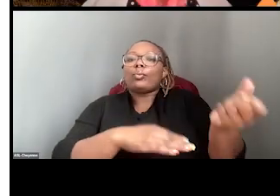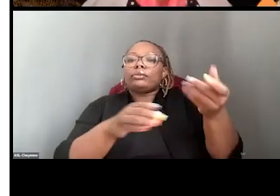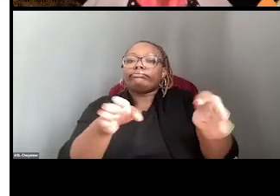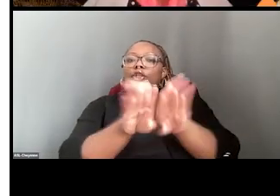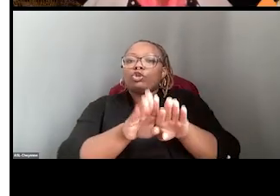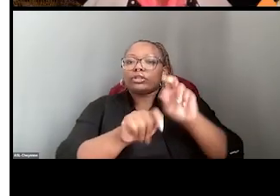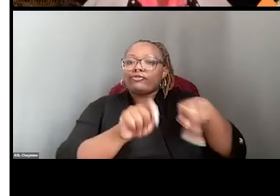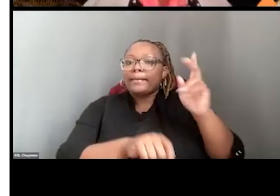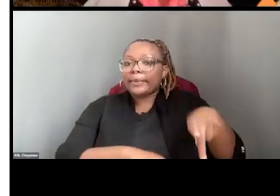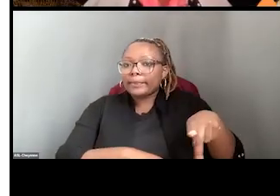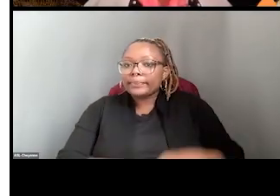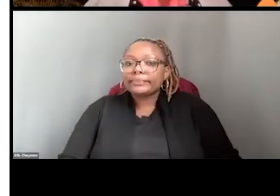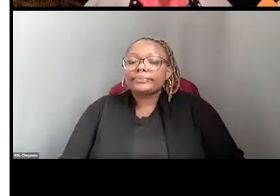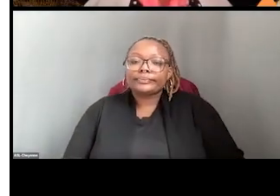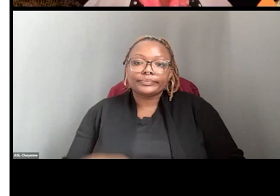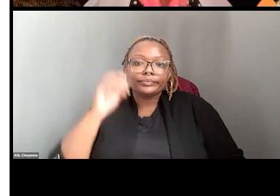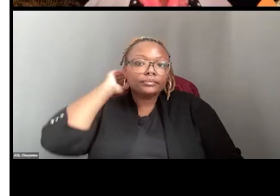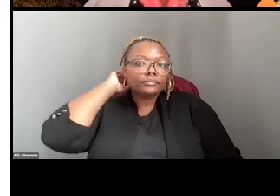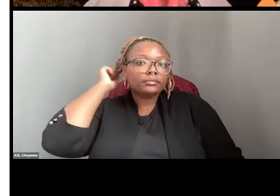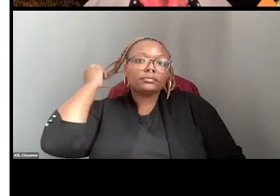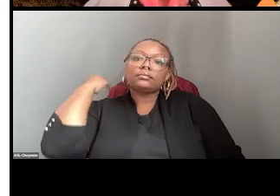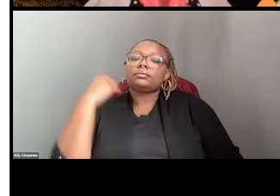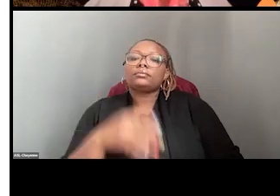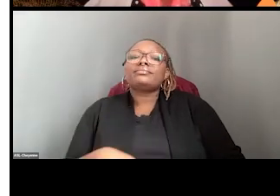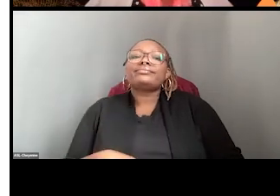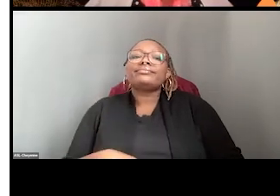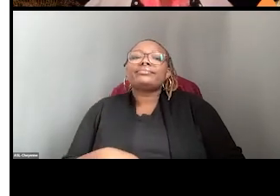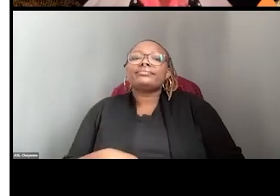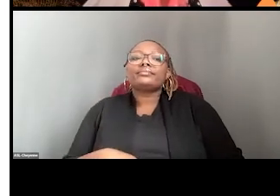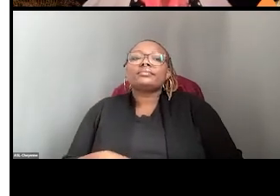There are various recipient notifications that are submitted to NSF.